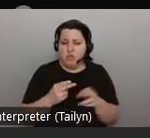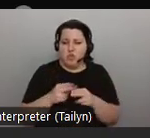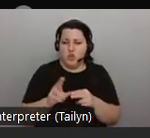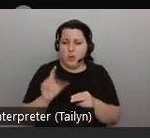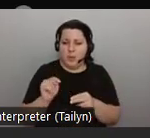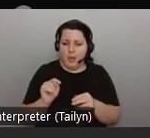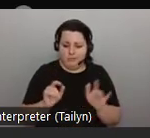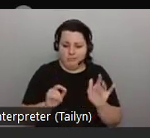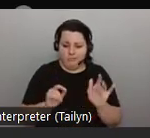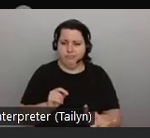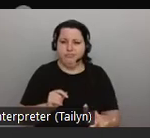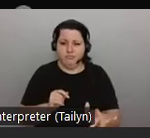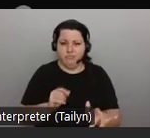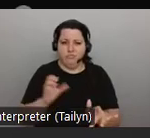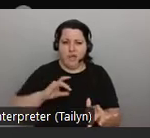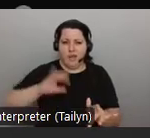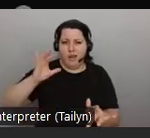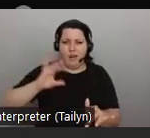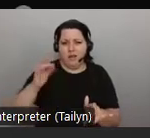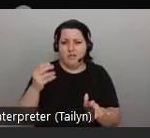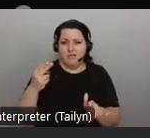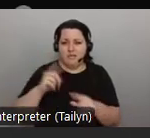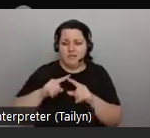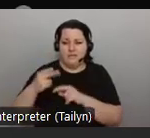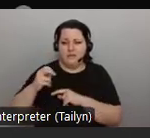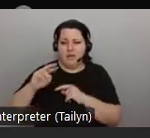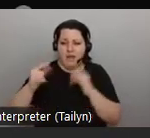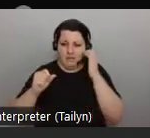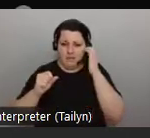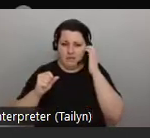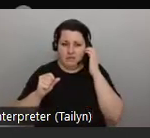part of the presentation, I click the heading one format and a jump up there. Screen readers can do this without